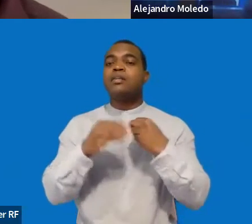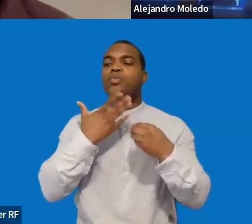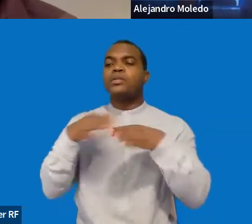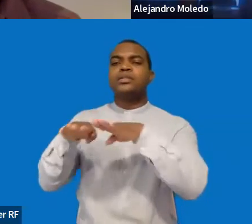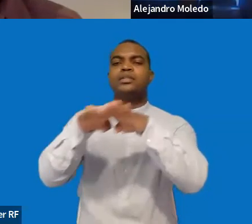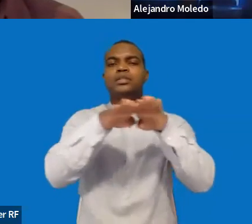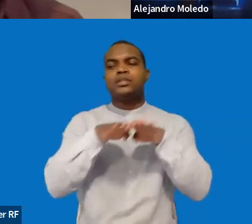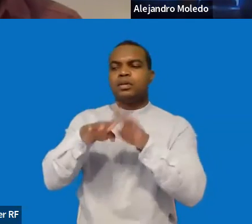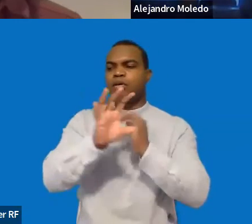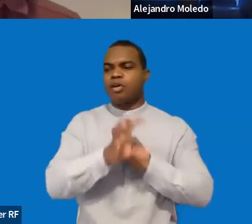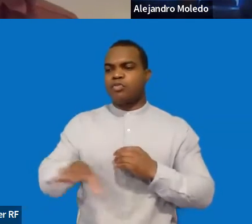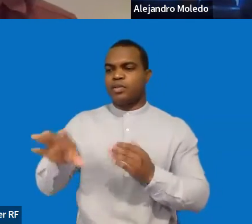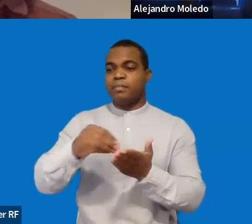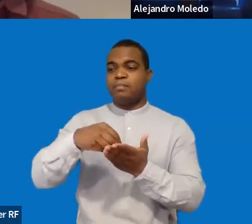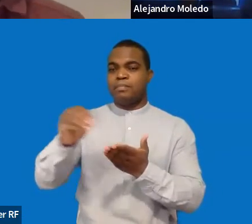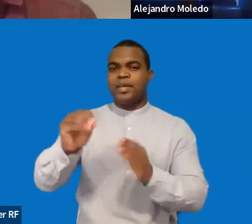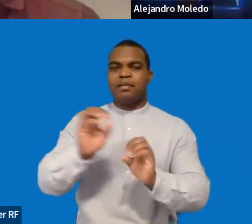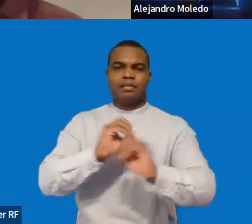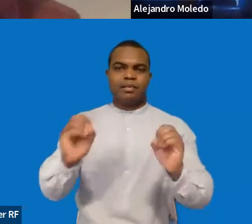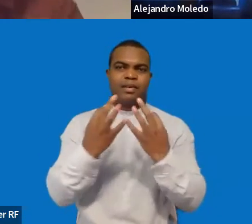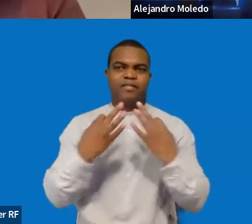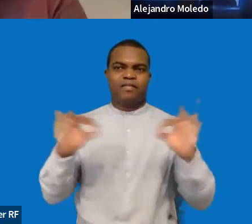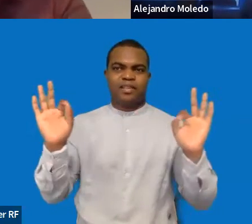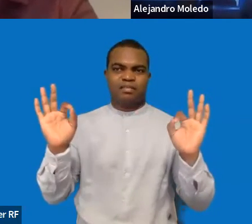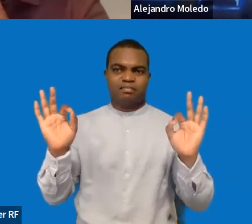that we achieved through other European legislation.